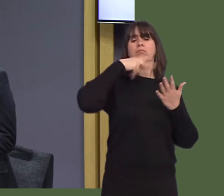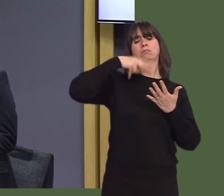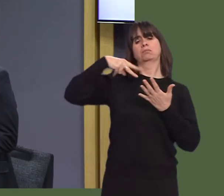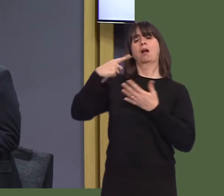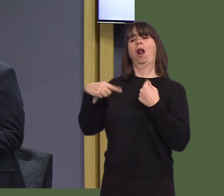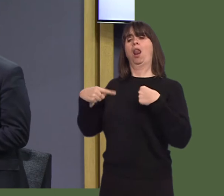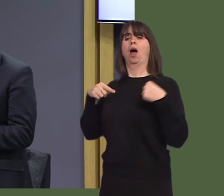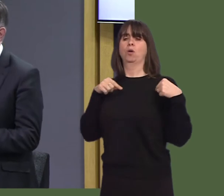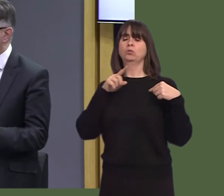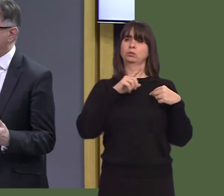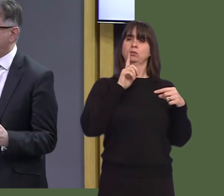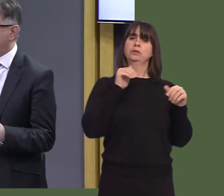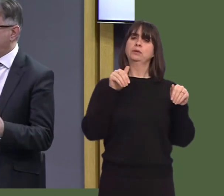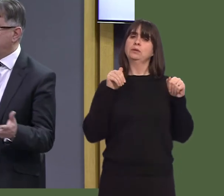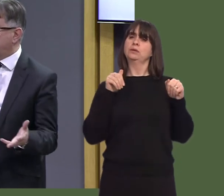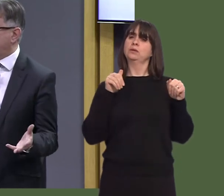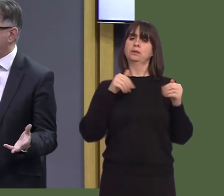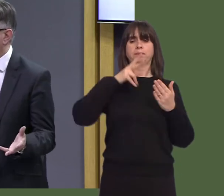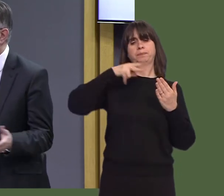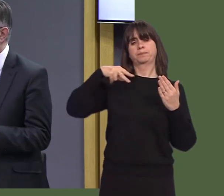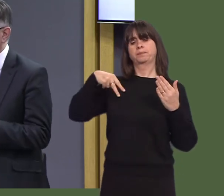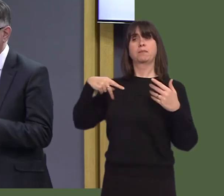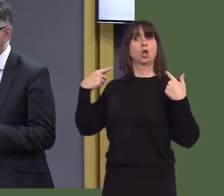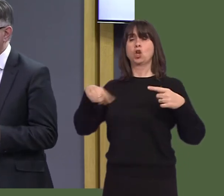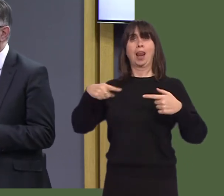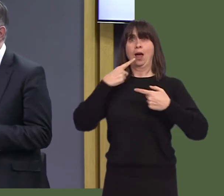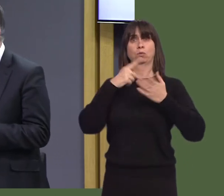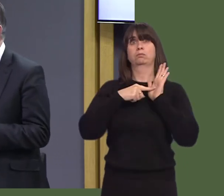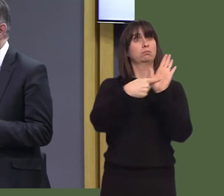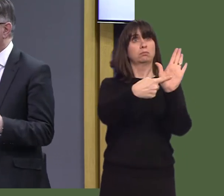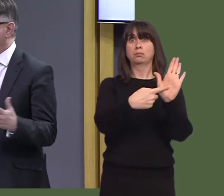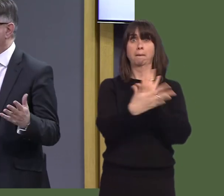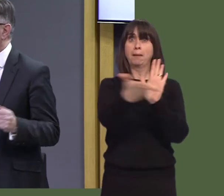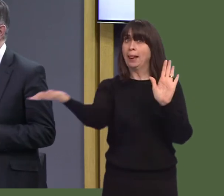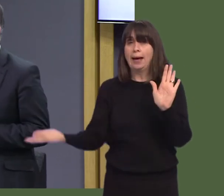Carwyn Jones AM: First, he's not correct in terms of what he's quoted the Minister as saying.